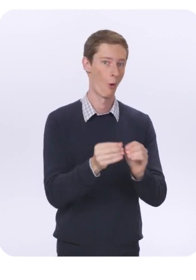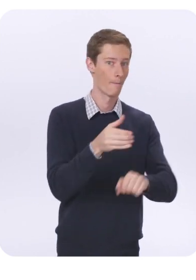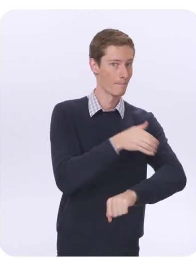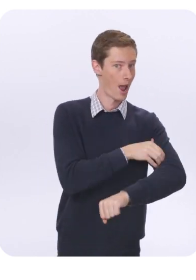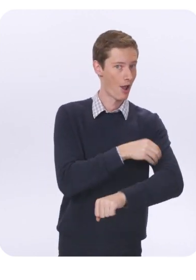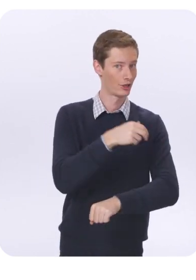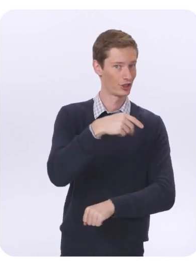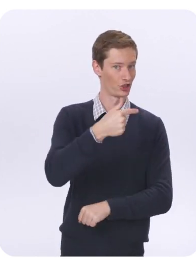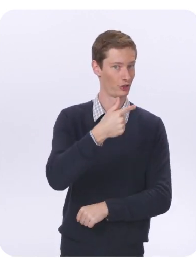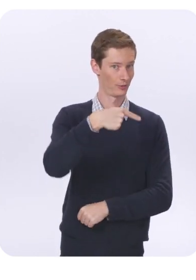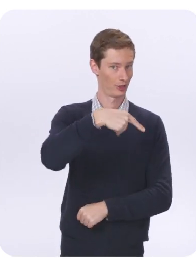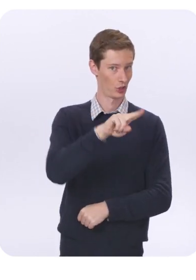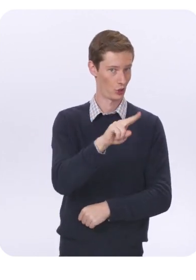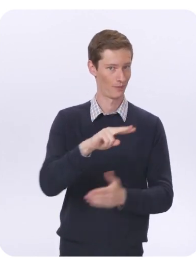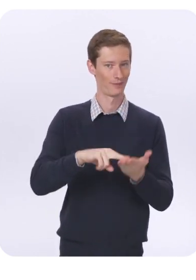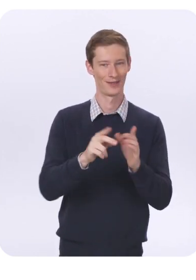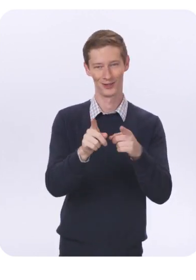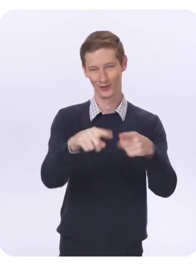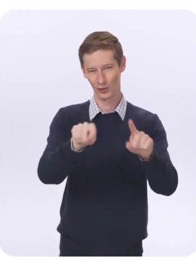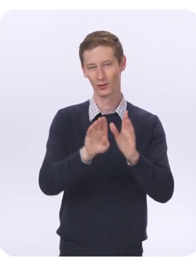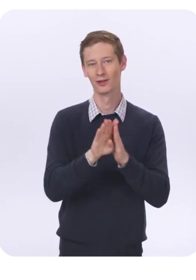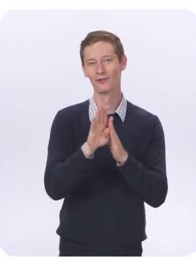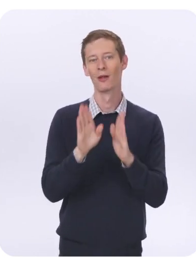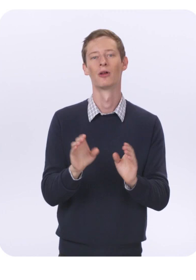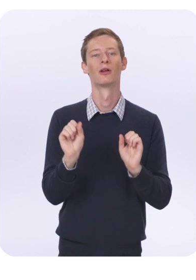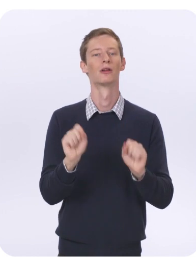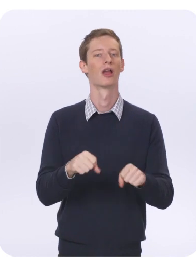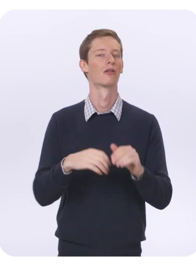to increase the visual fidelity of your games by making use of more